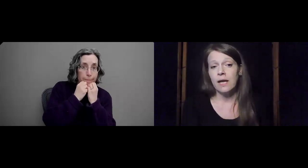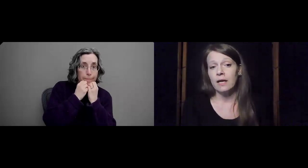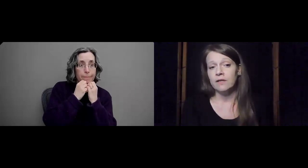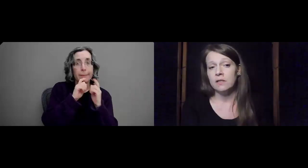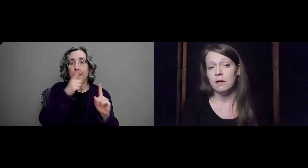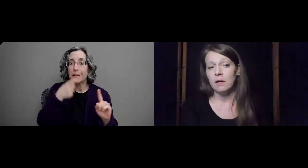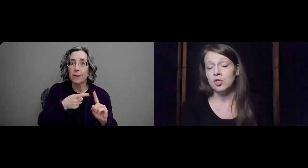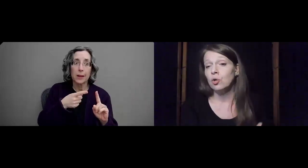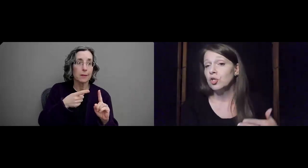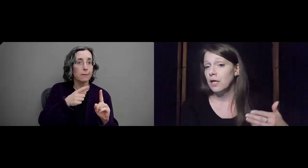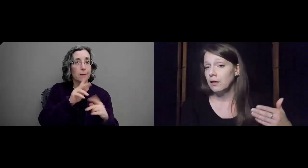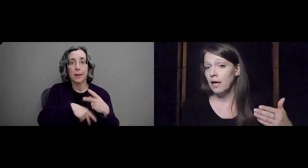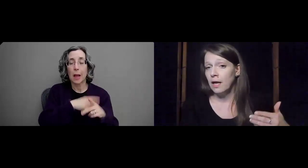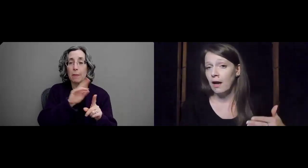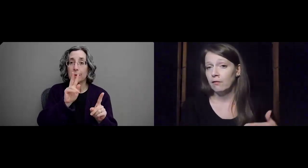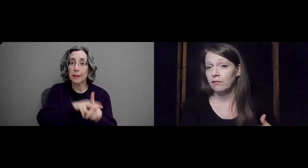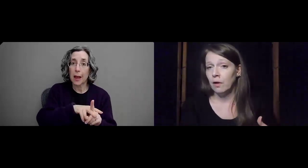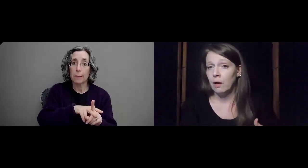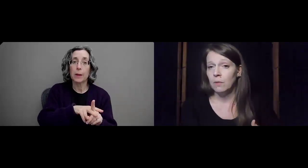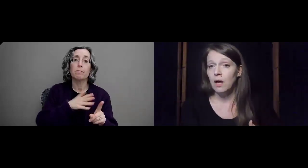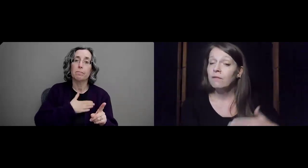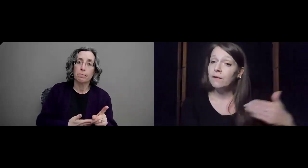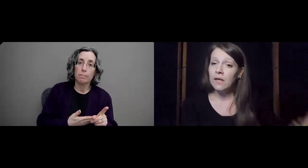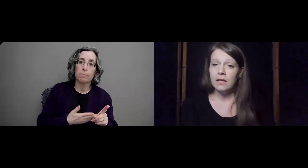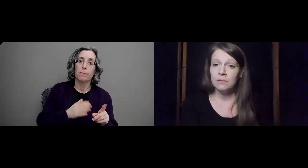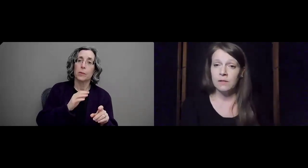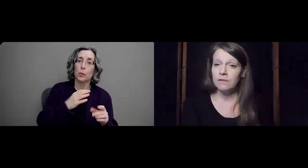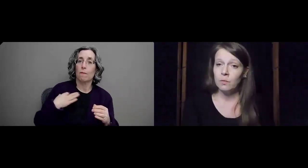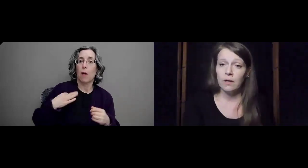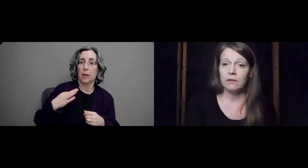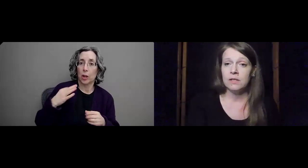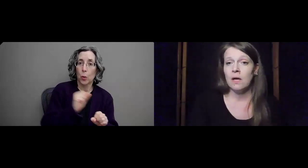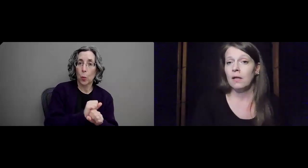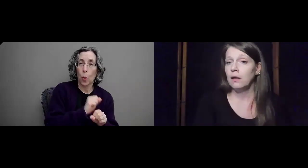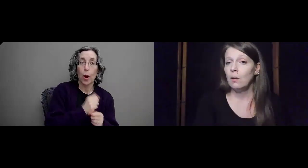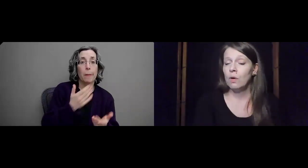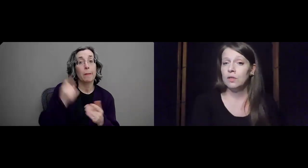something that they feel very strongly about or, say, if it's a church that they have